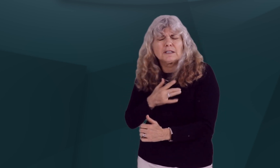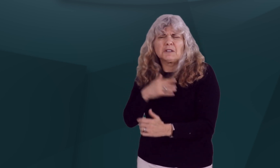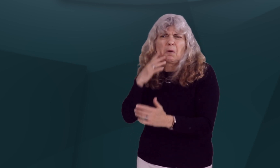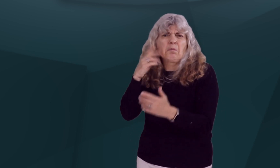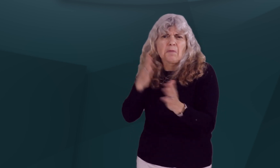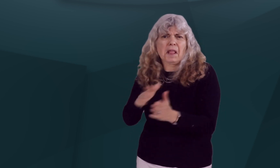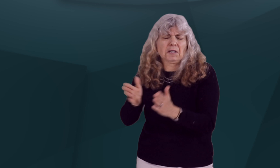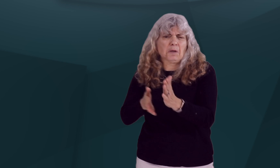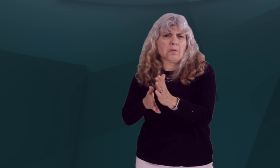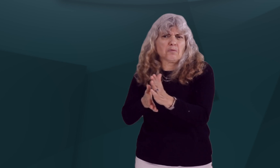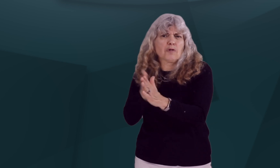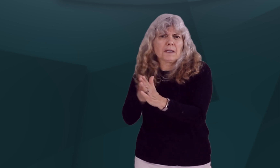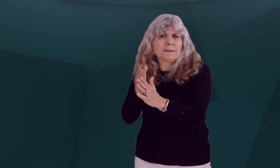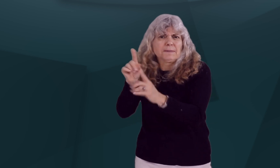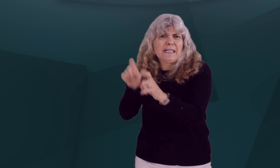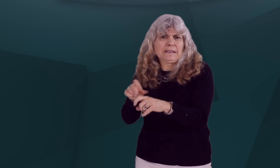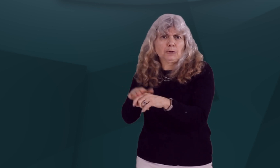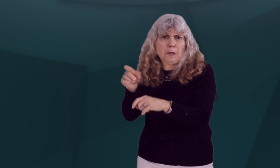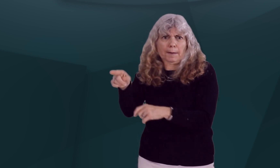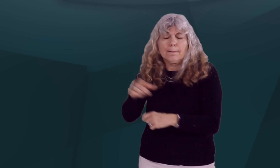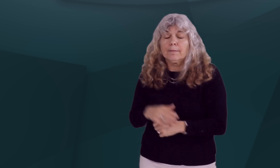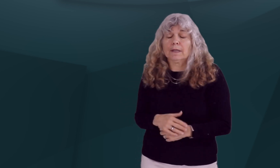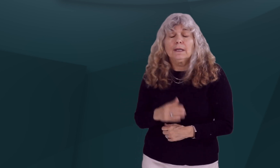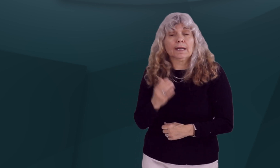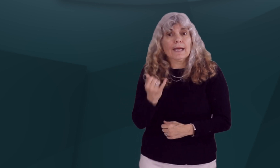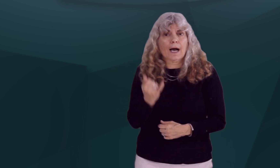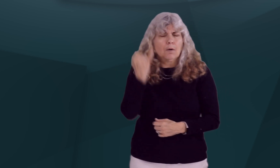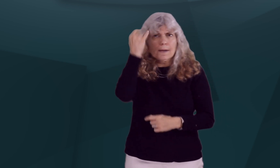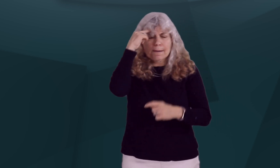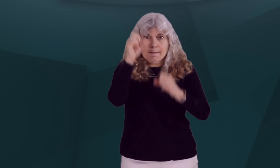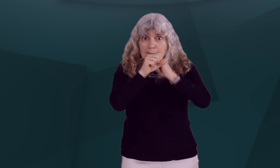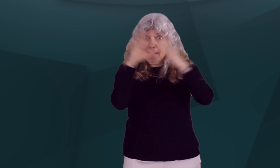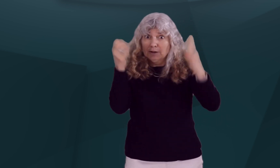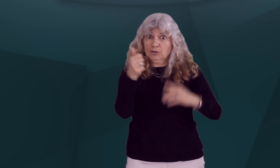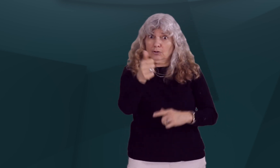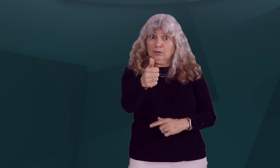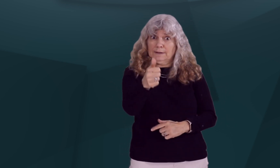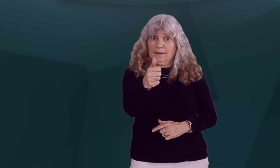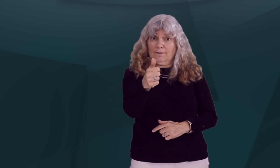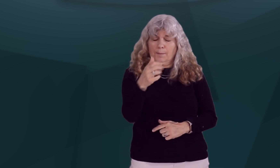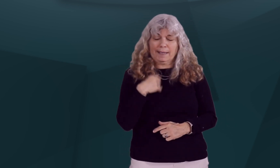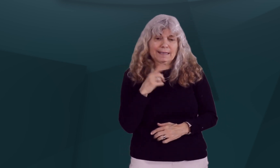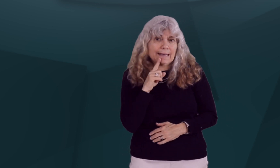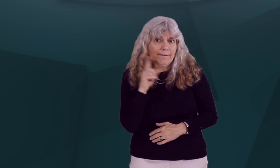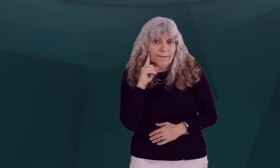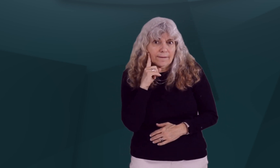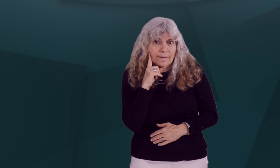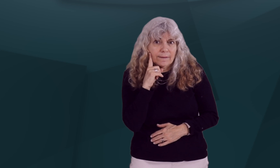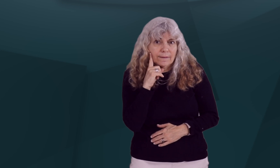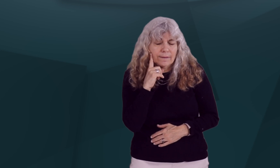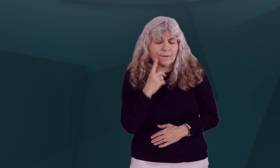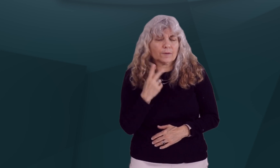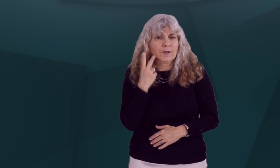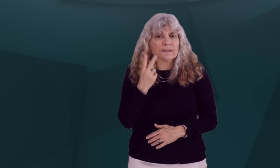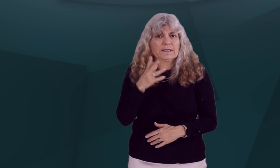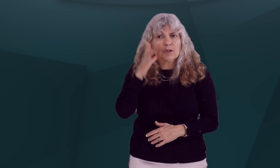Maybe, for example, you hear your parents talking about Uncle Bob is in the hospital and they're planning to run some tests.